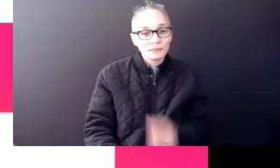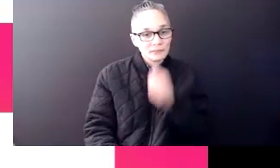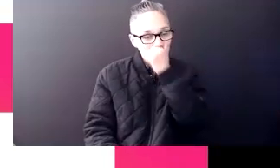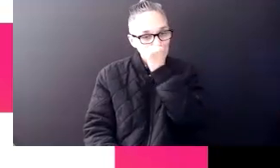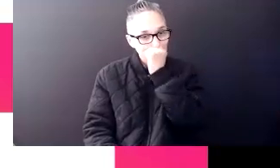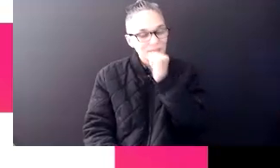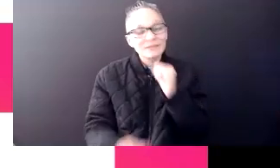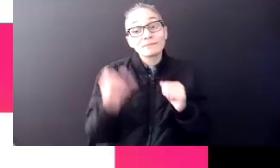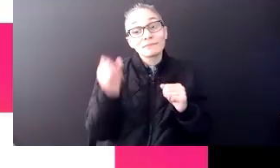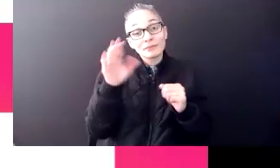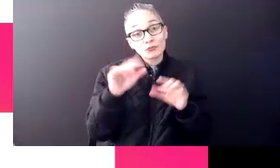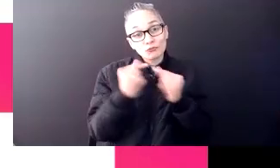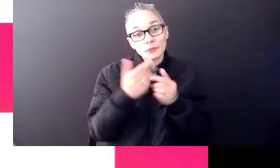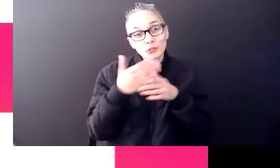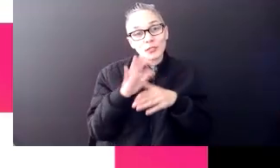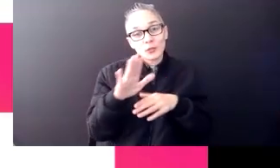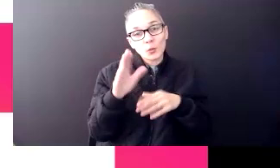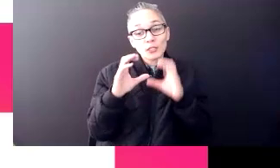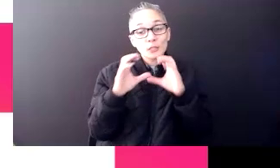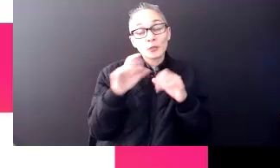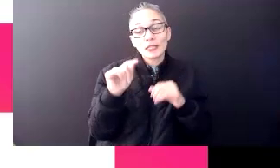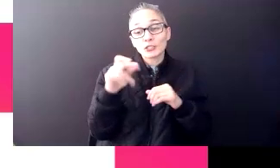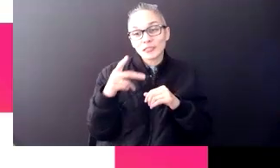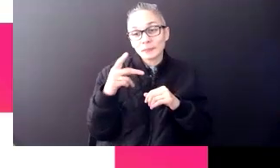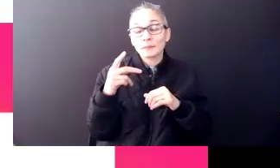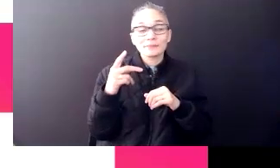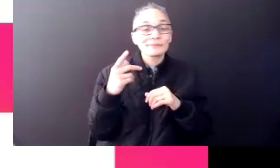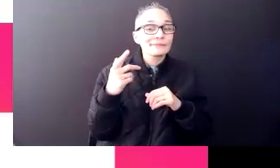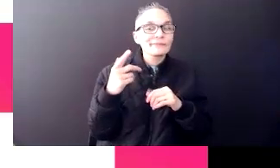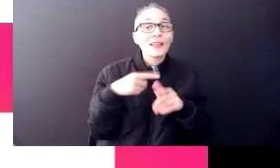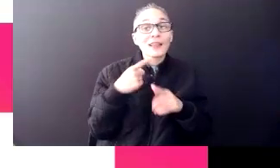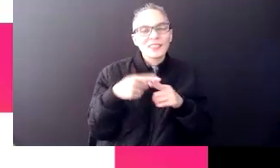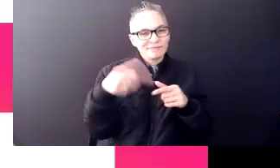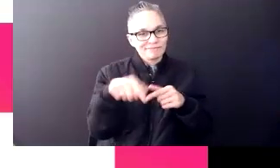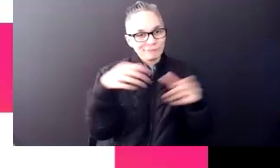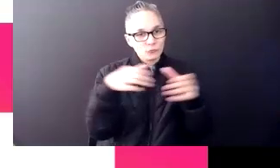in your groups, share your communication tip or practice. And then as a group come up with one that we'll